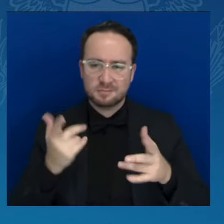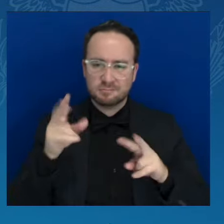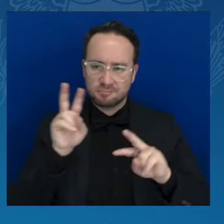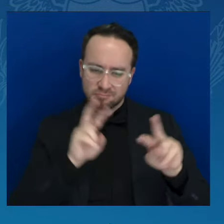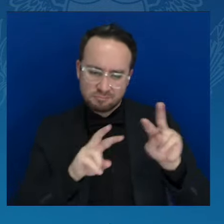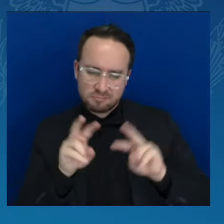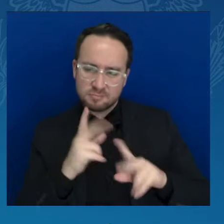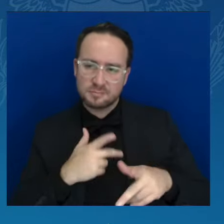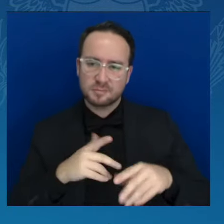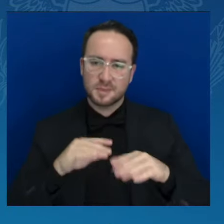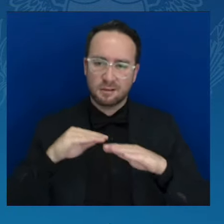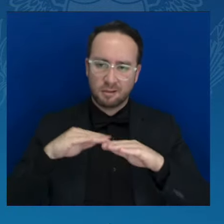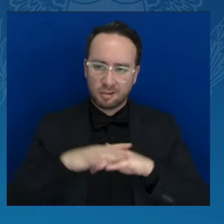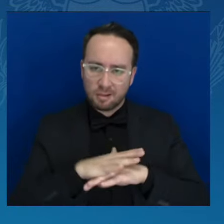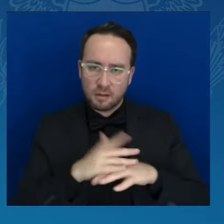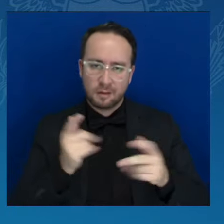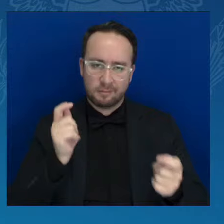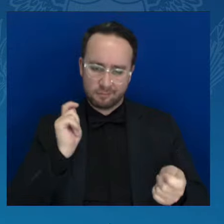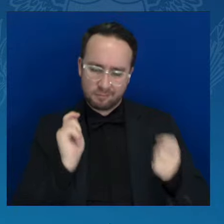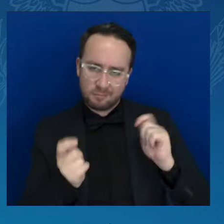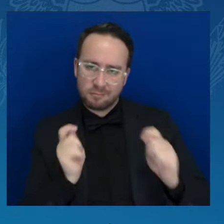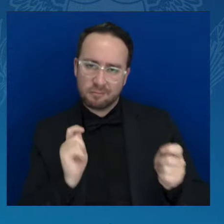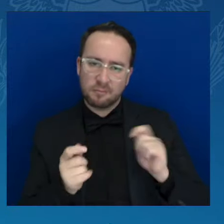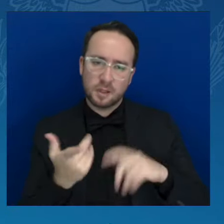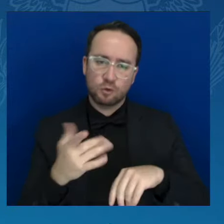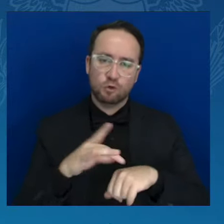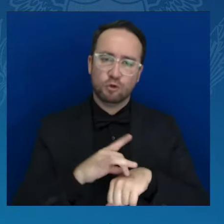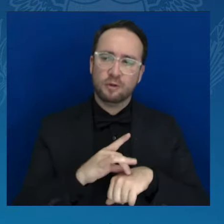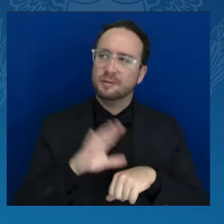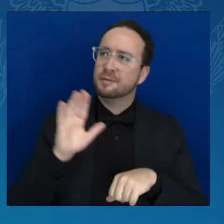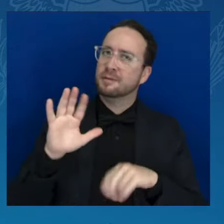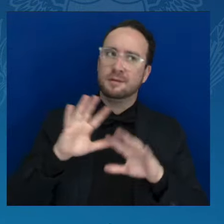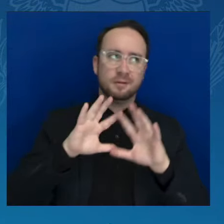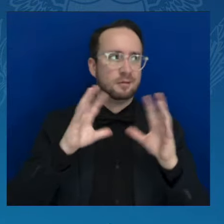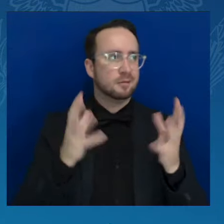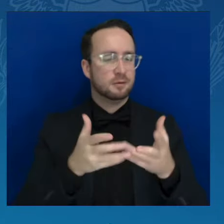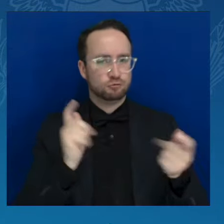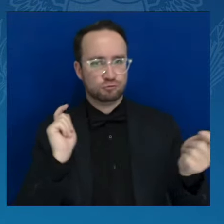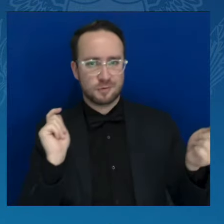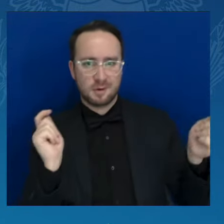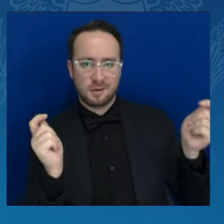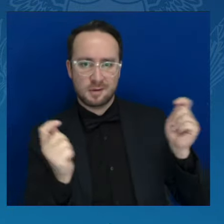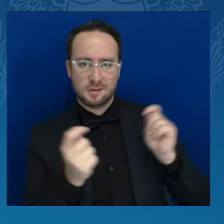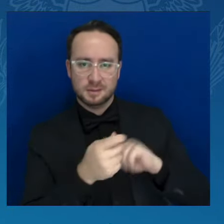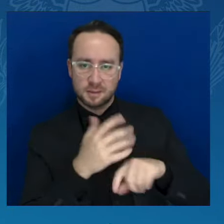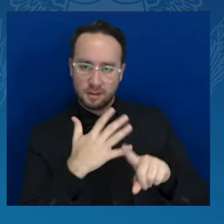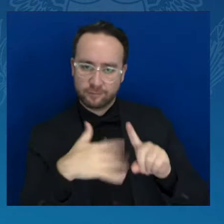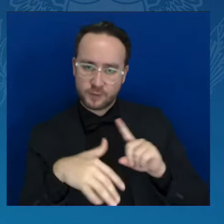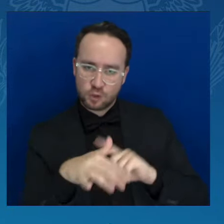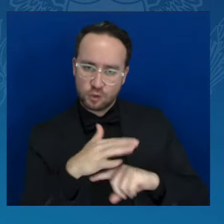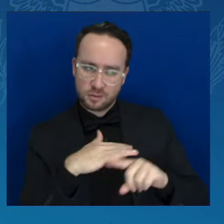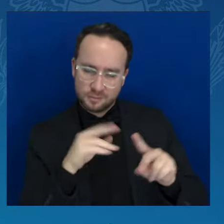So I'd like to ask Mary Frances to provide this group an update on the administration's overall efforts to use space